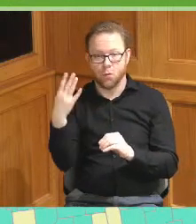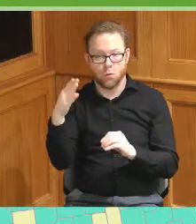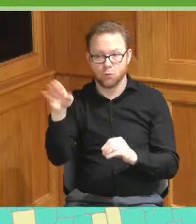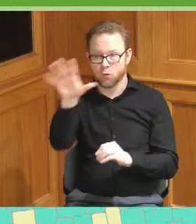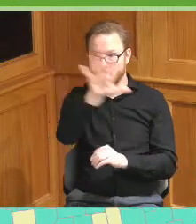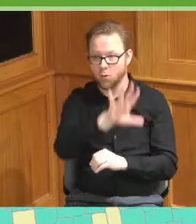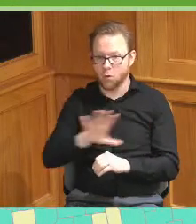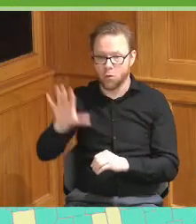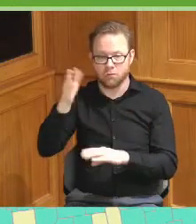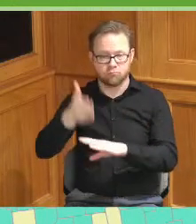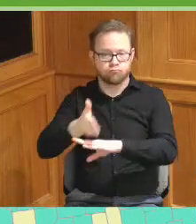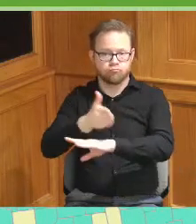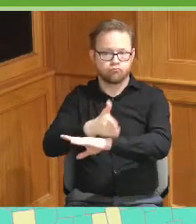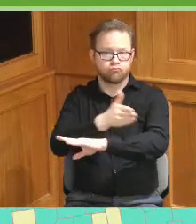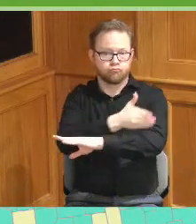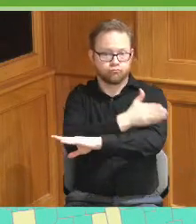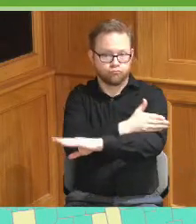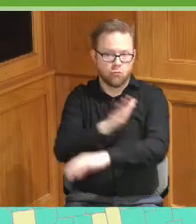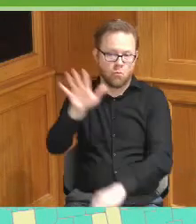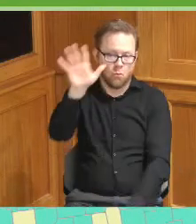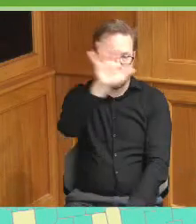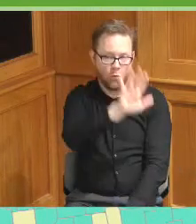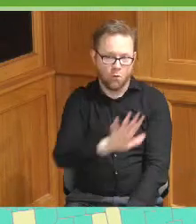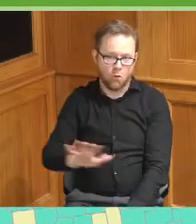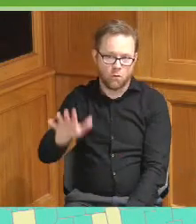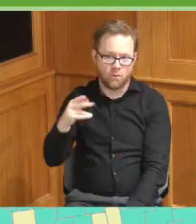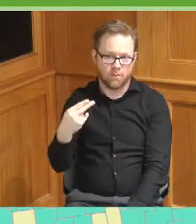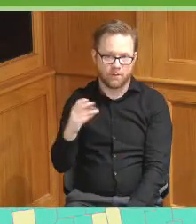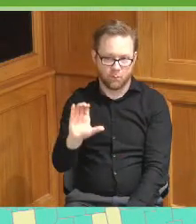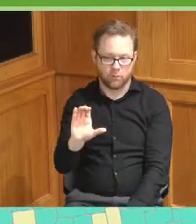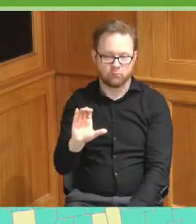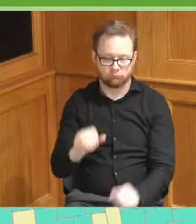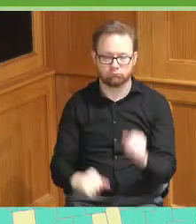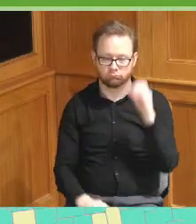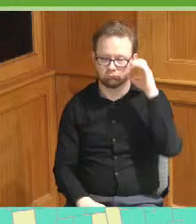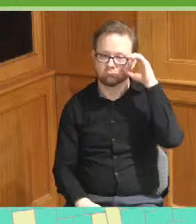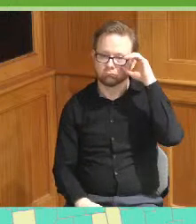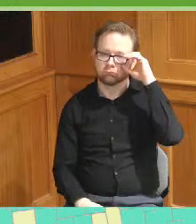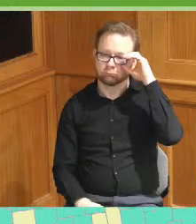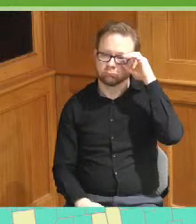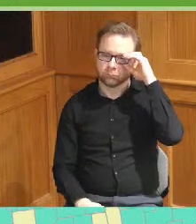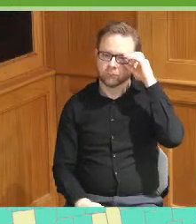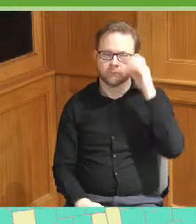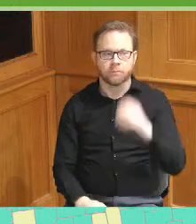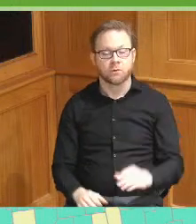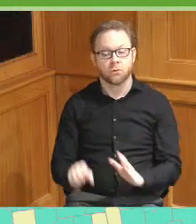to see all jurisdictions within Hamilton County with a decline at Covid-19. Statewide we only